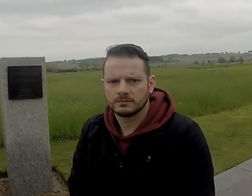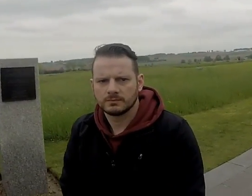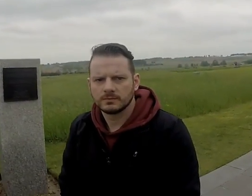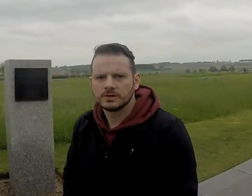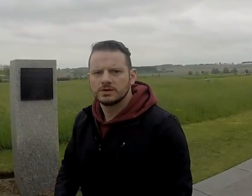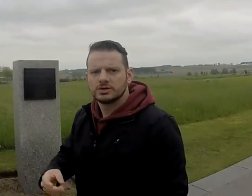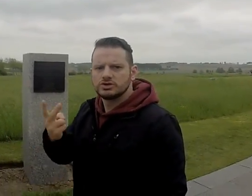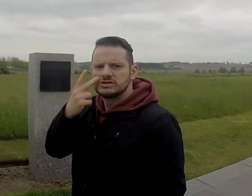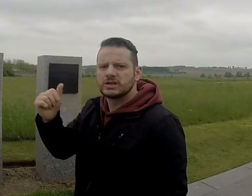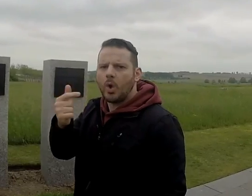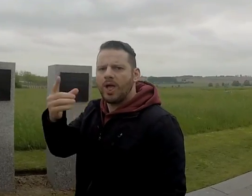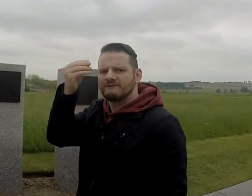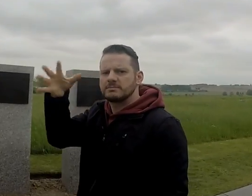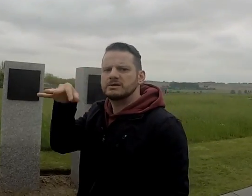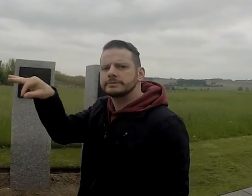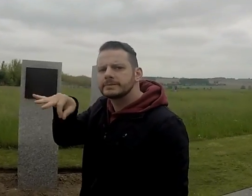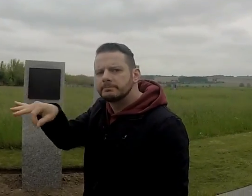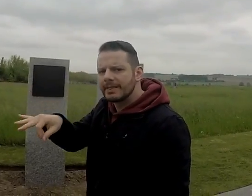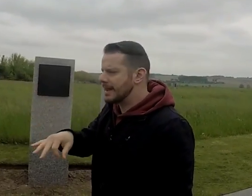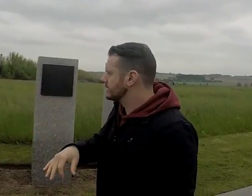The information is explained here.